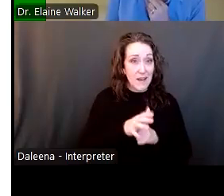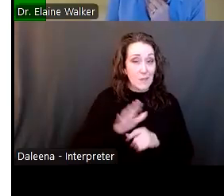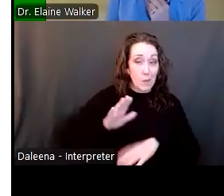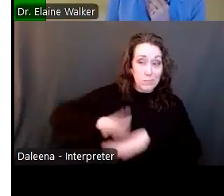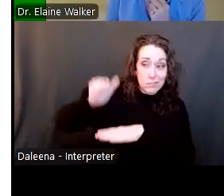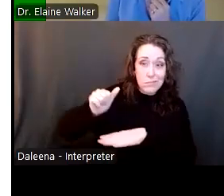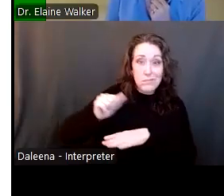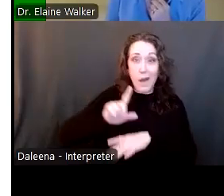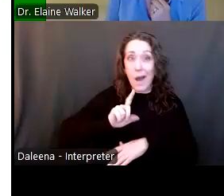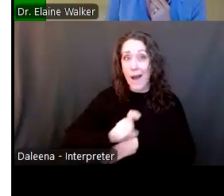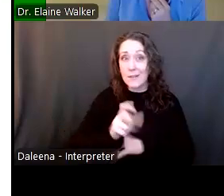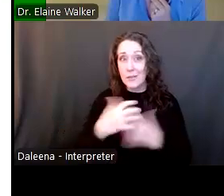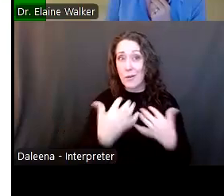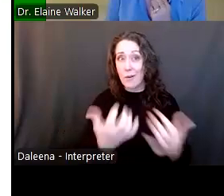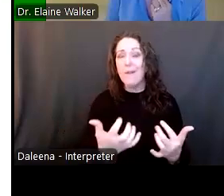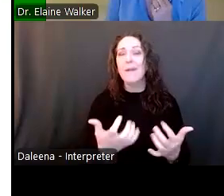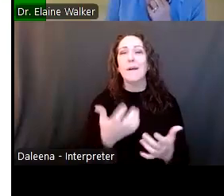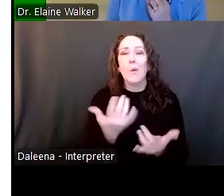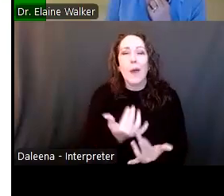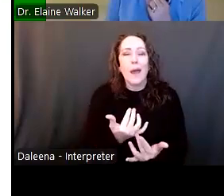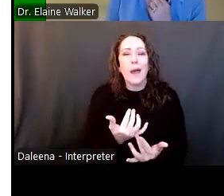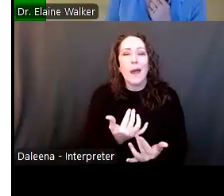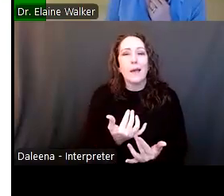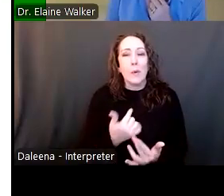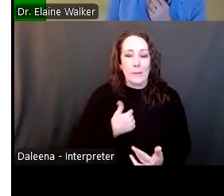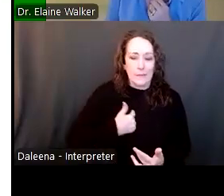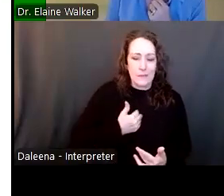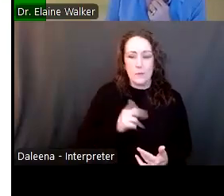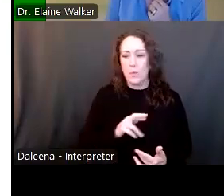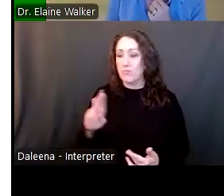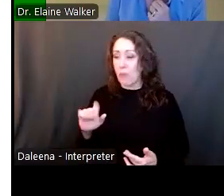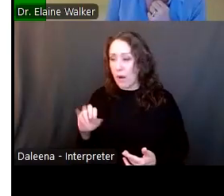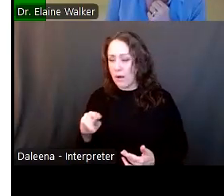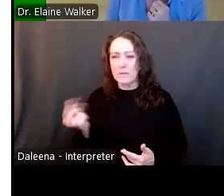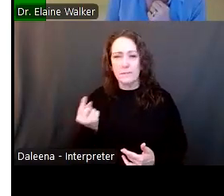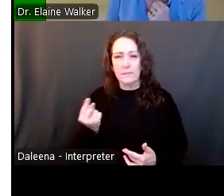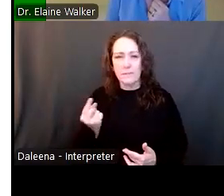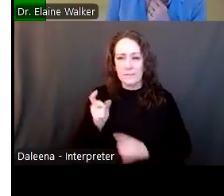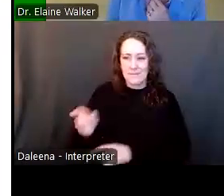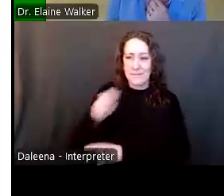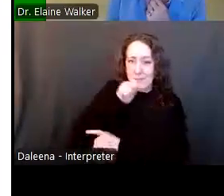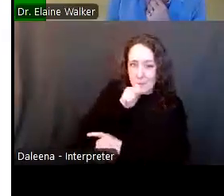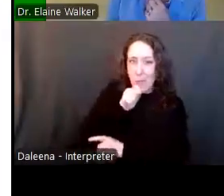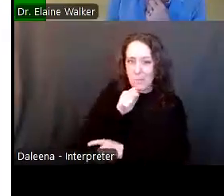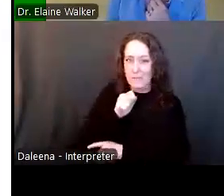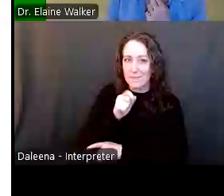wait till somebody me or Brian or somebody gives you the microphone we'll be coming around